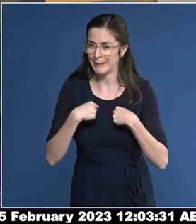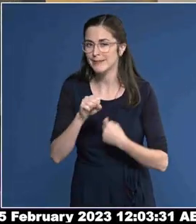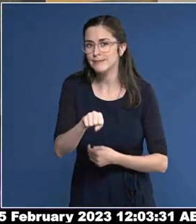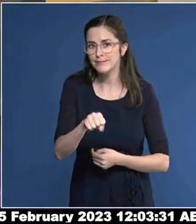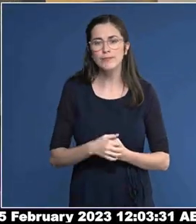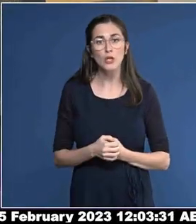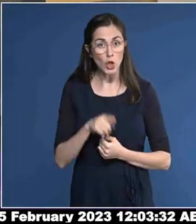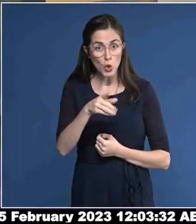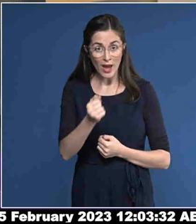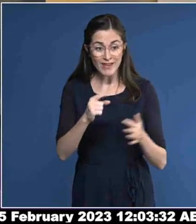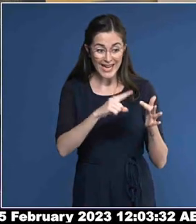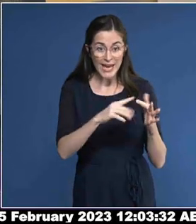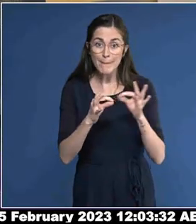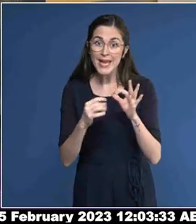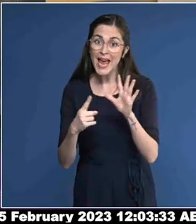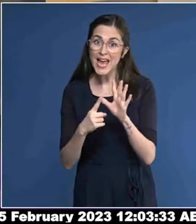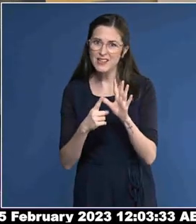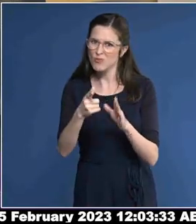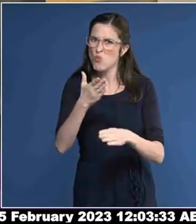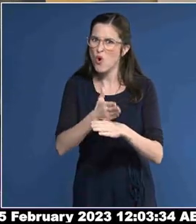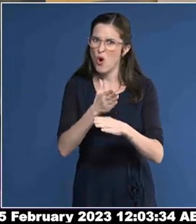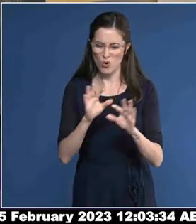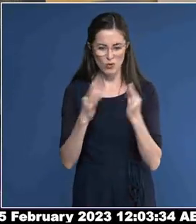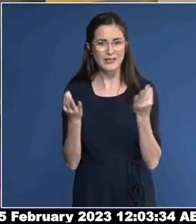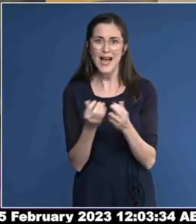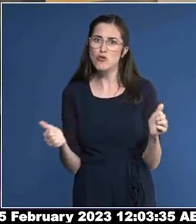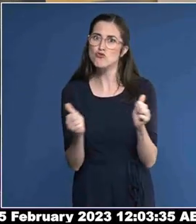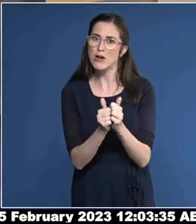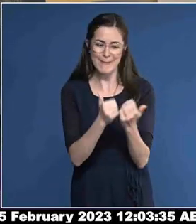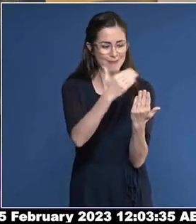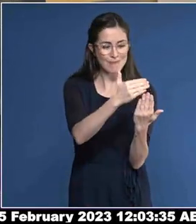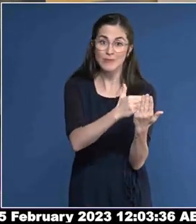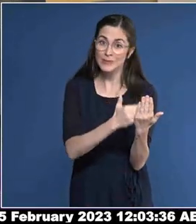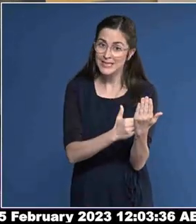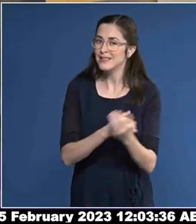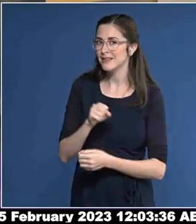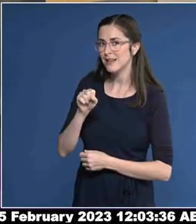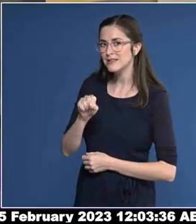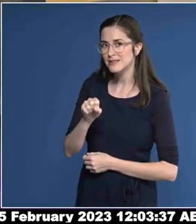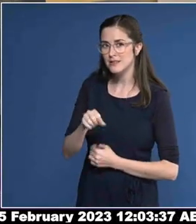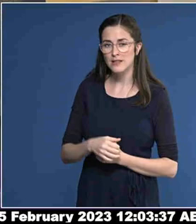Yes, we do. And the enterprise agreement applies to all of the staff, including the